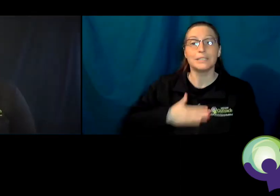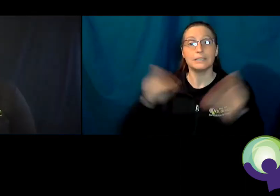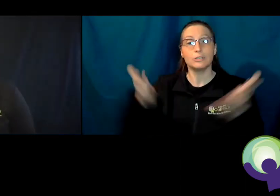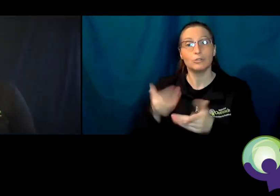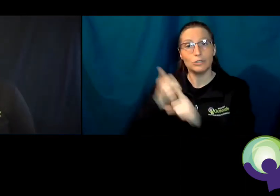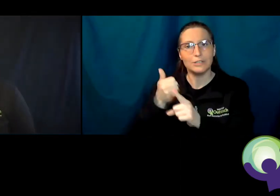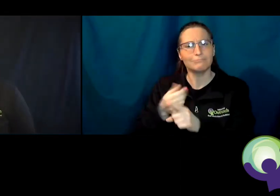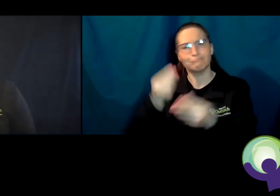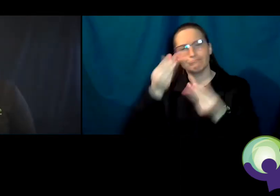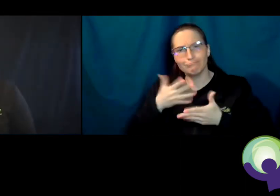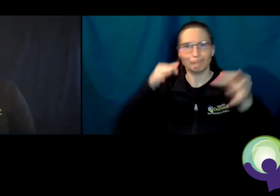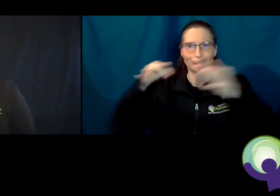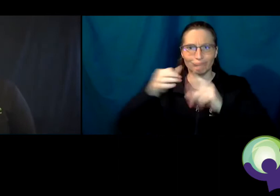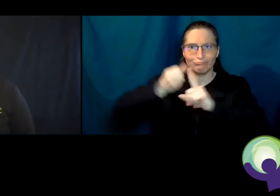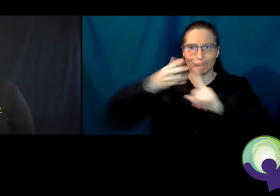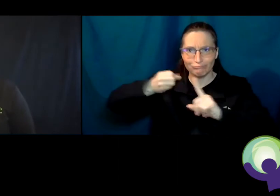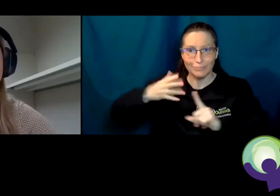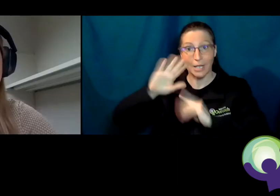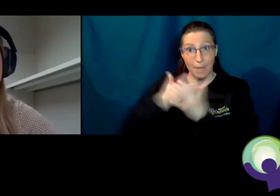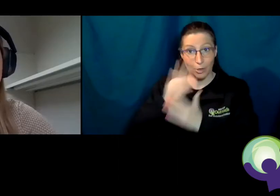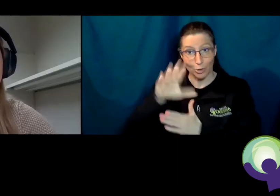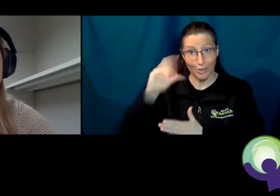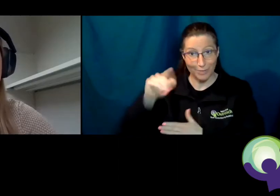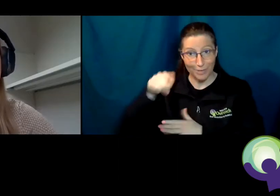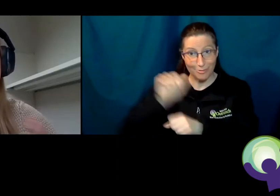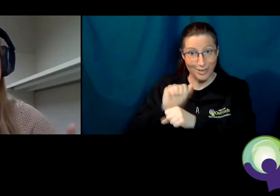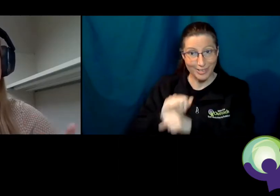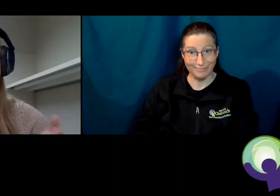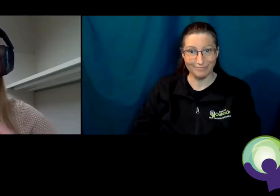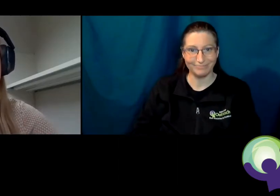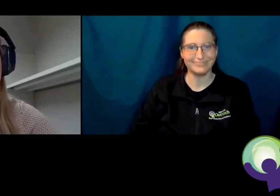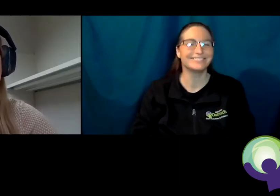a little bit about the company that you work for. >>Jordenne: Yes, well Keith thank you very much for